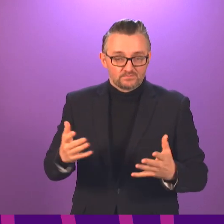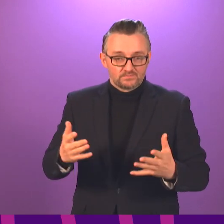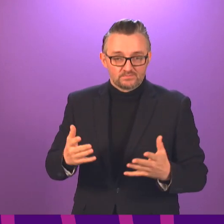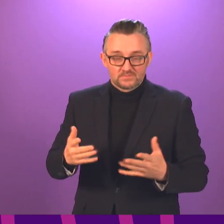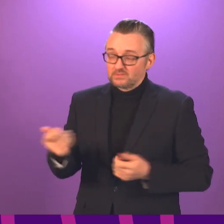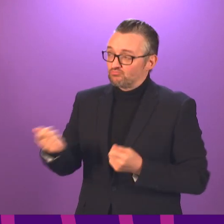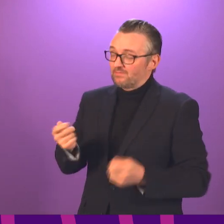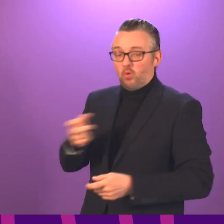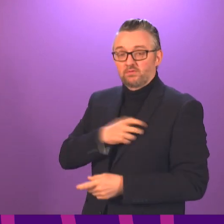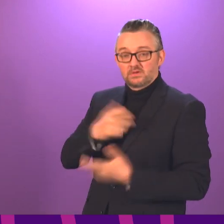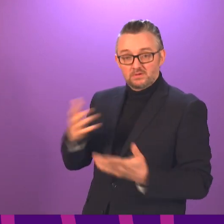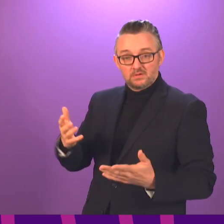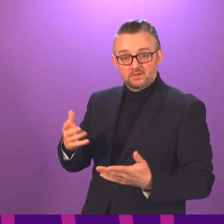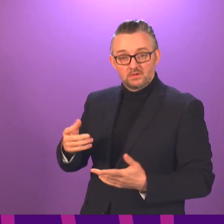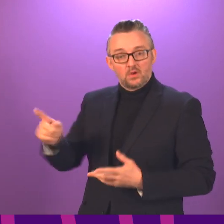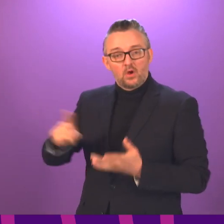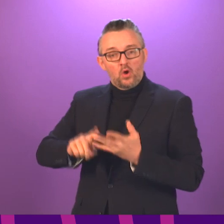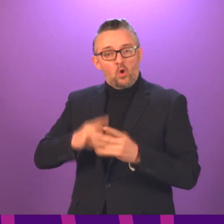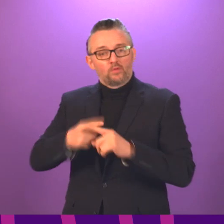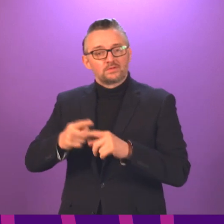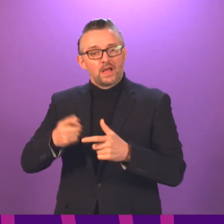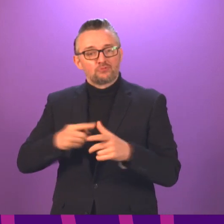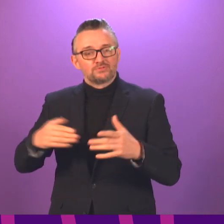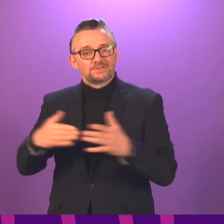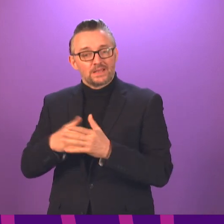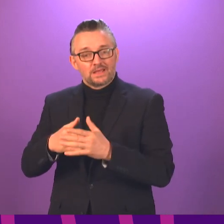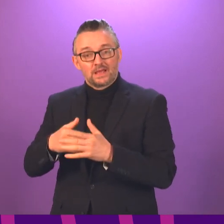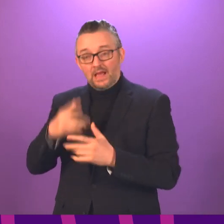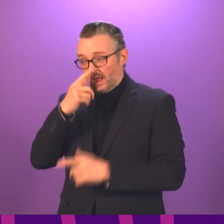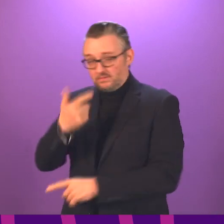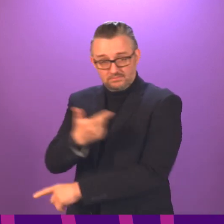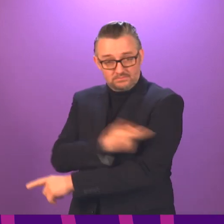The news this week that the Oxford-AstraZeneca vaccine can reduce hospital admissions by